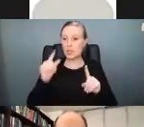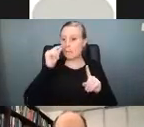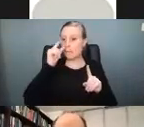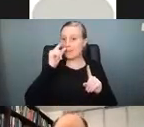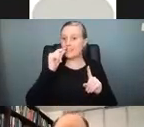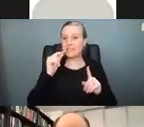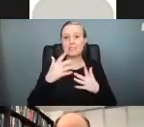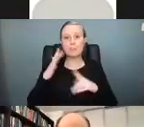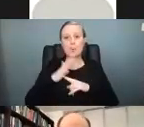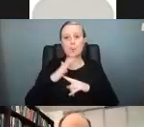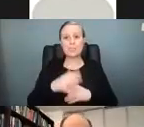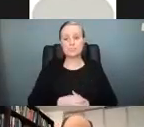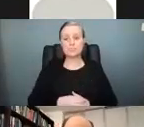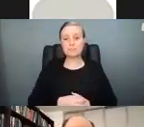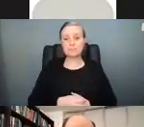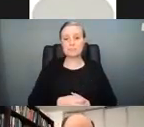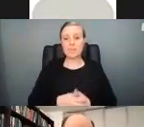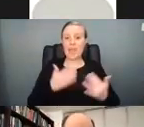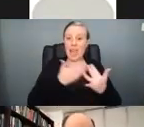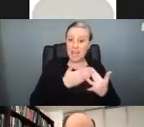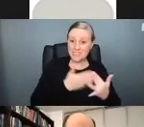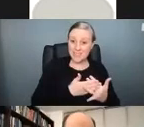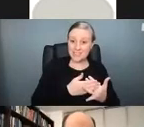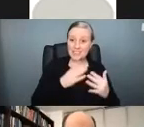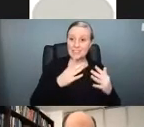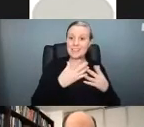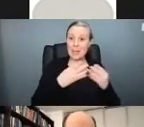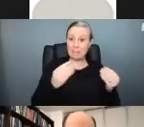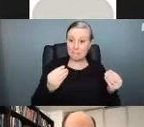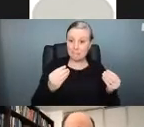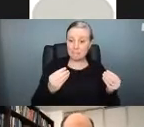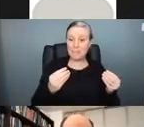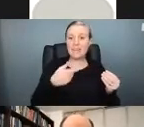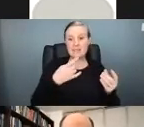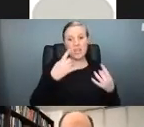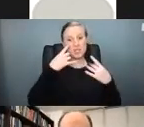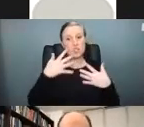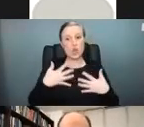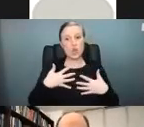The access gap that also points to a significant difference, especially in relation to how